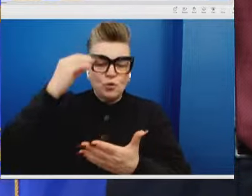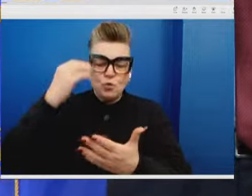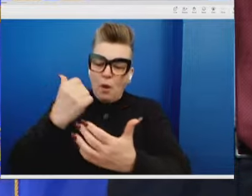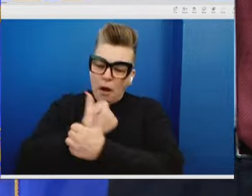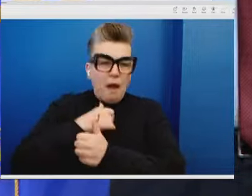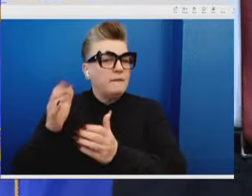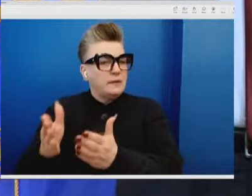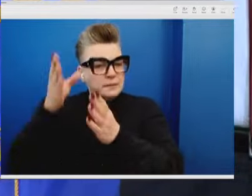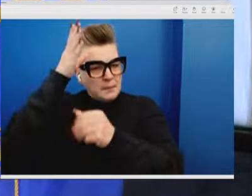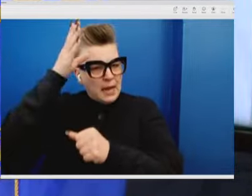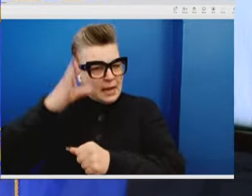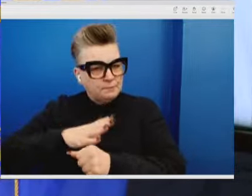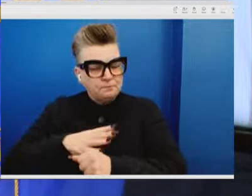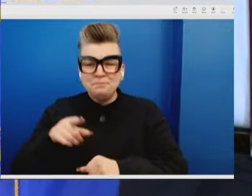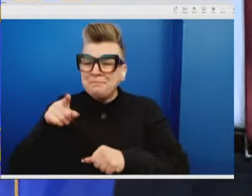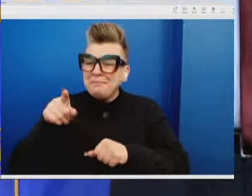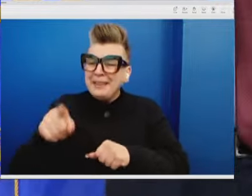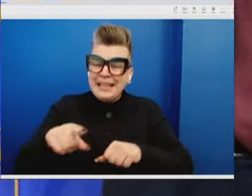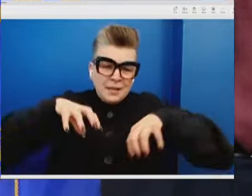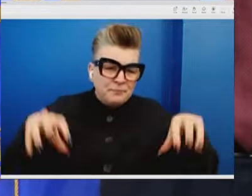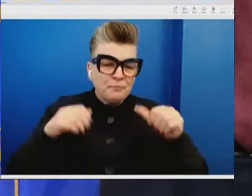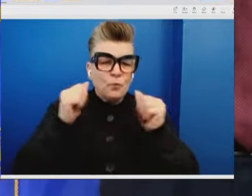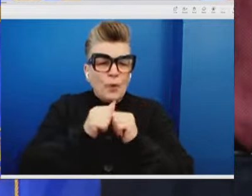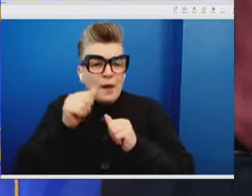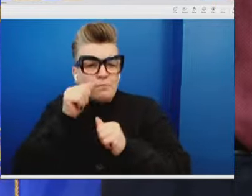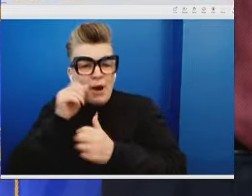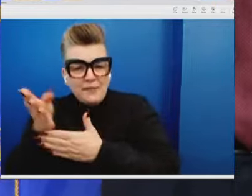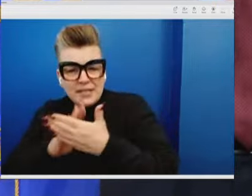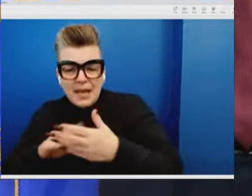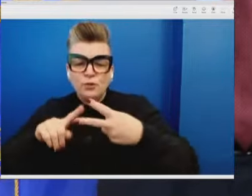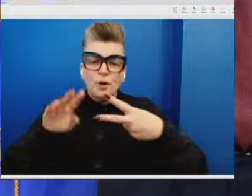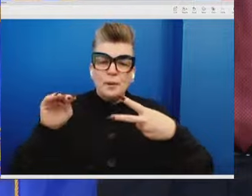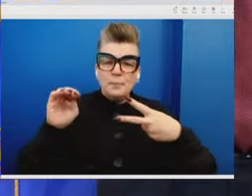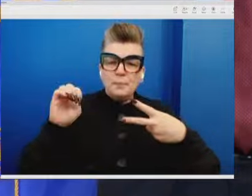the Medicaid population, the private sector, and he's brought that wisdom into the agency.